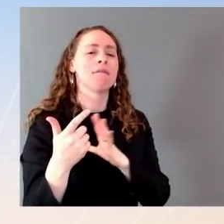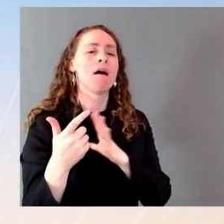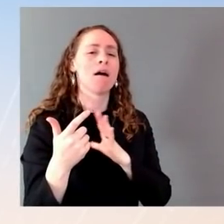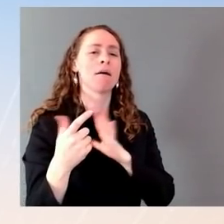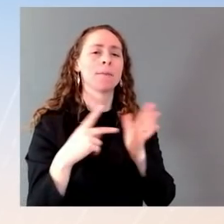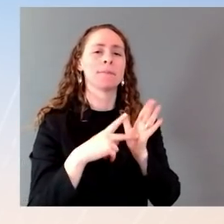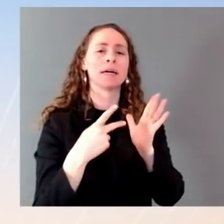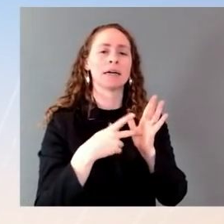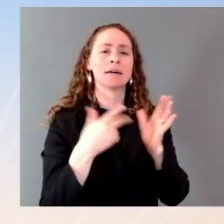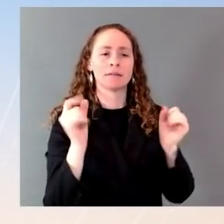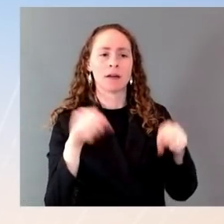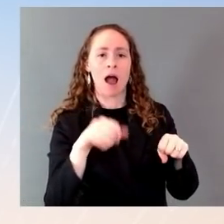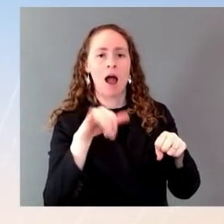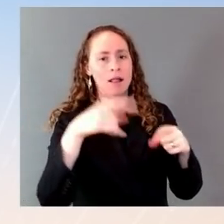that it's going to be serious or not.